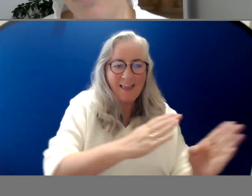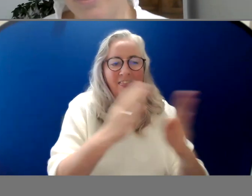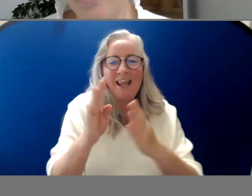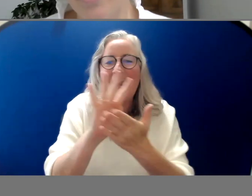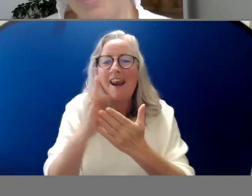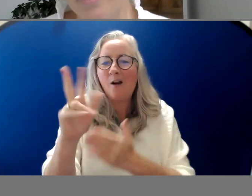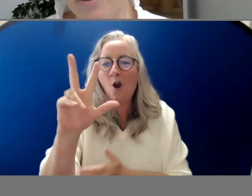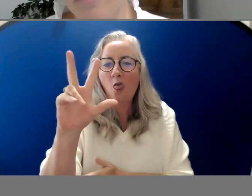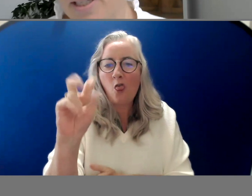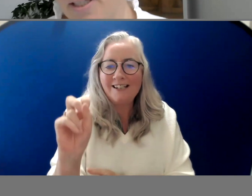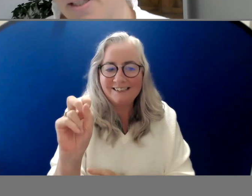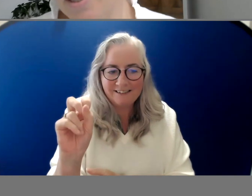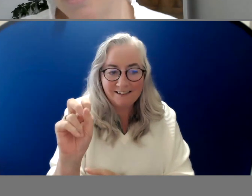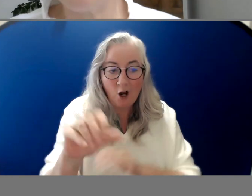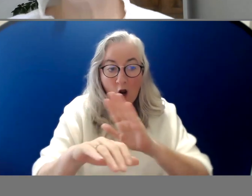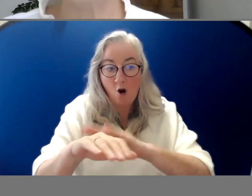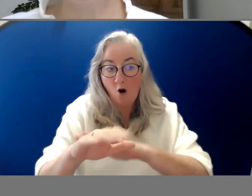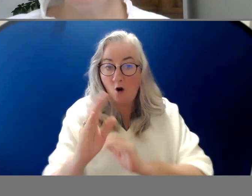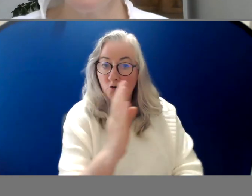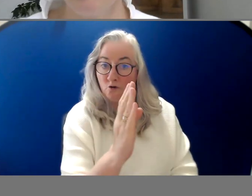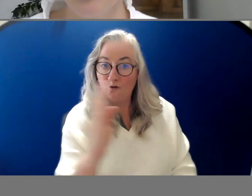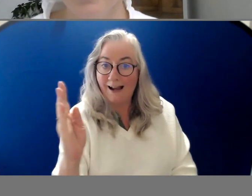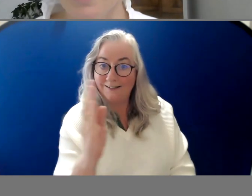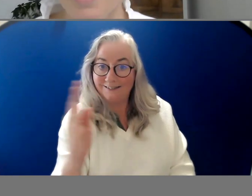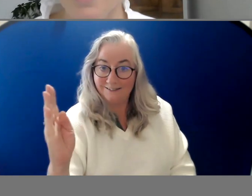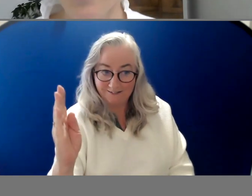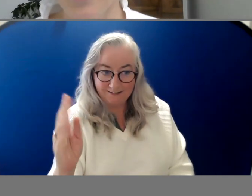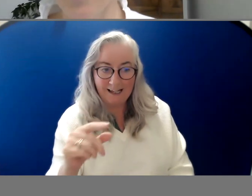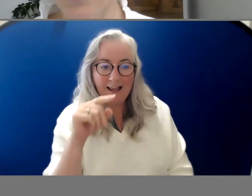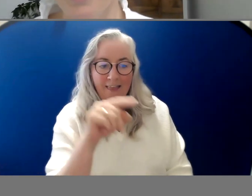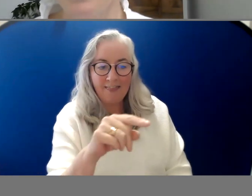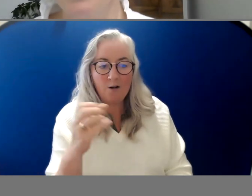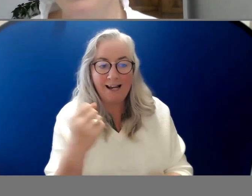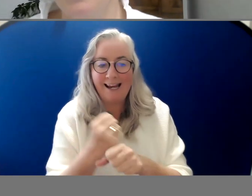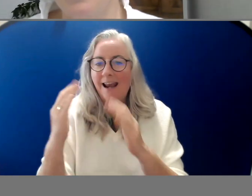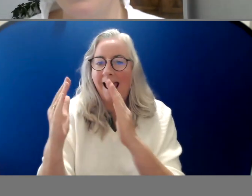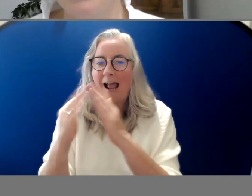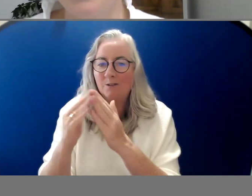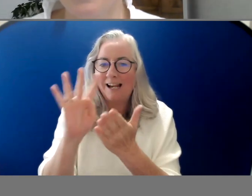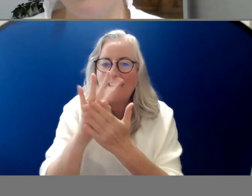Frank Lloyd R image on the right hand side in falling in his house falling water and a set